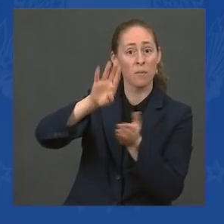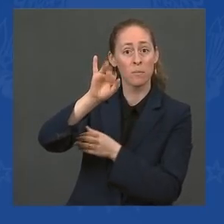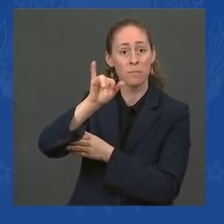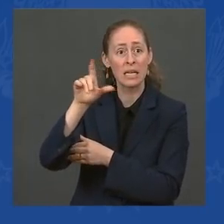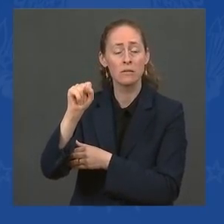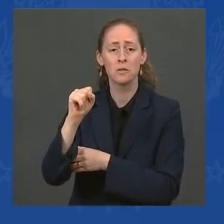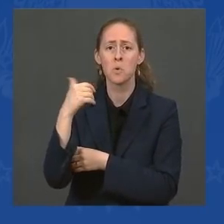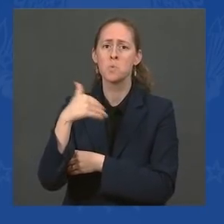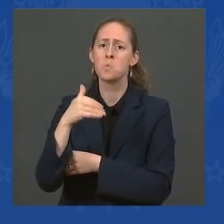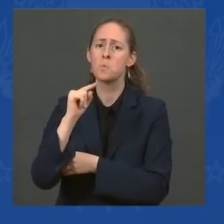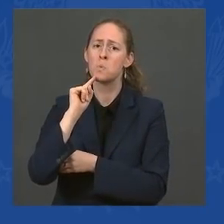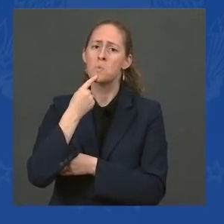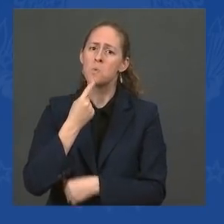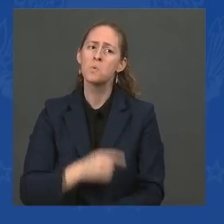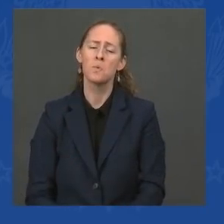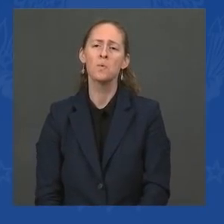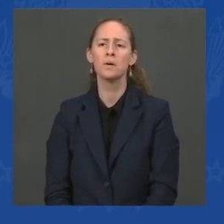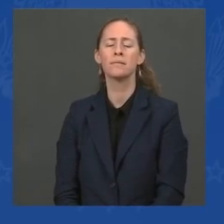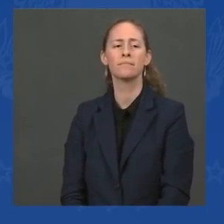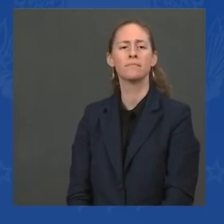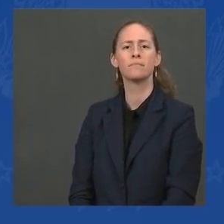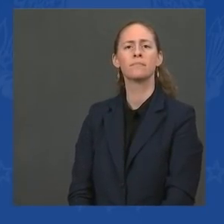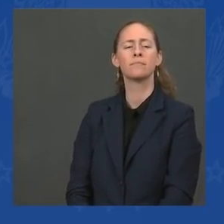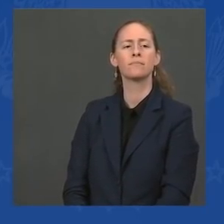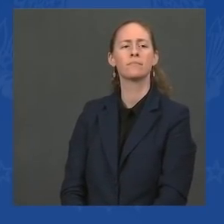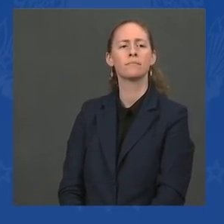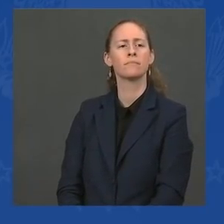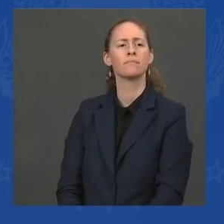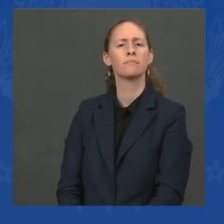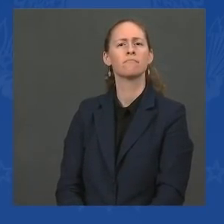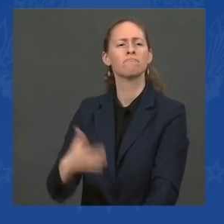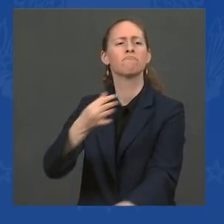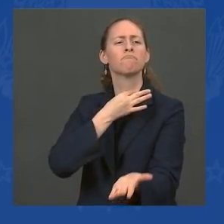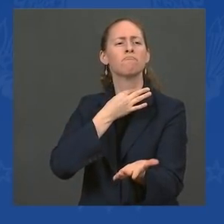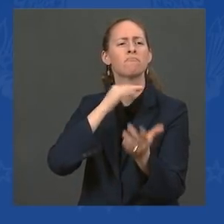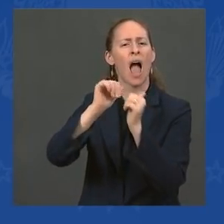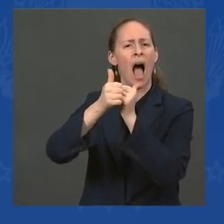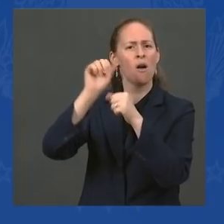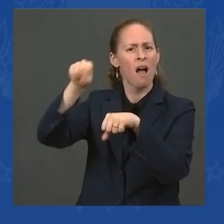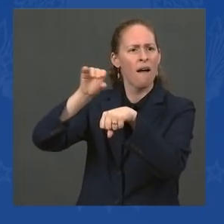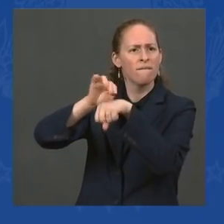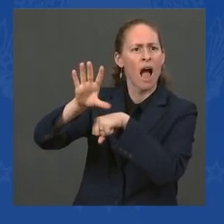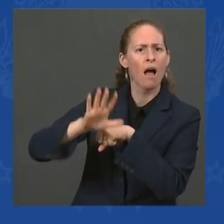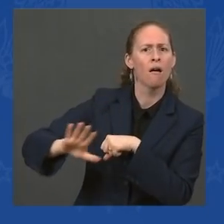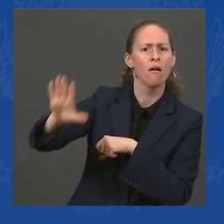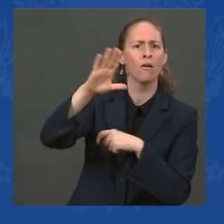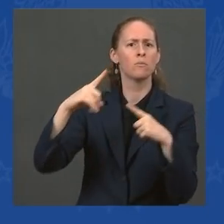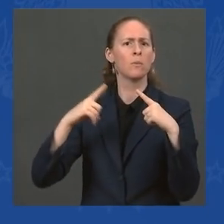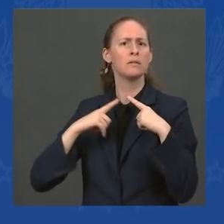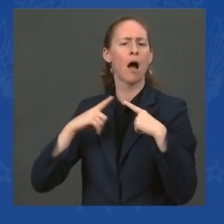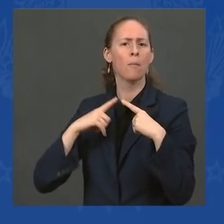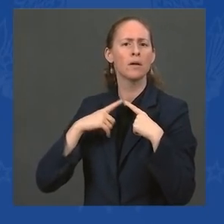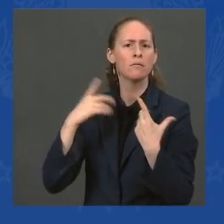to people's retirement accounts? Ms. Friedman: Yeah, I think we have to realize